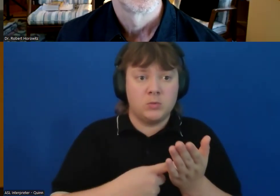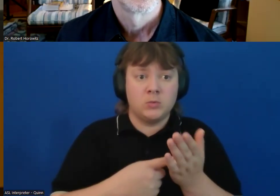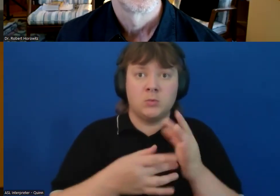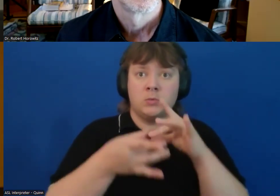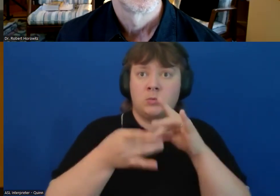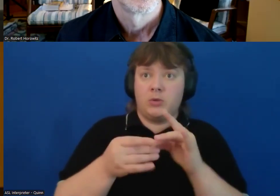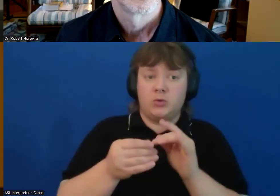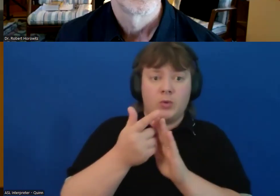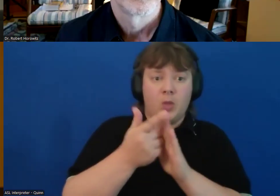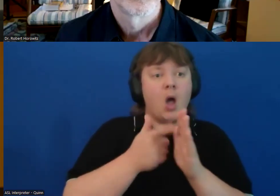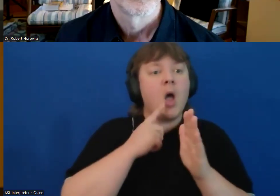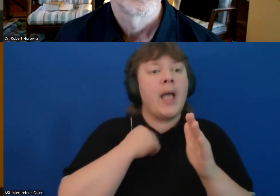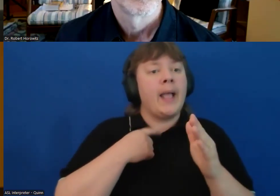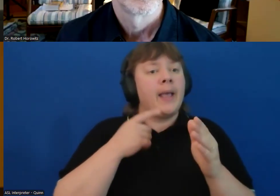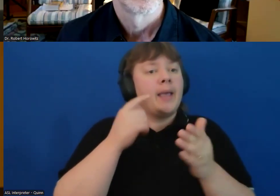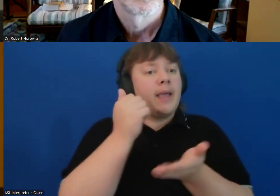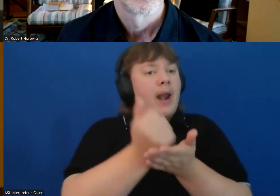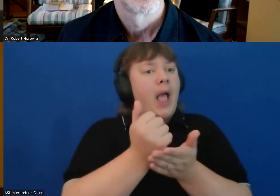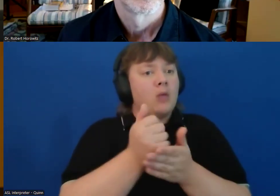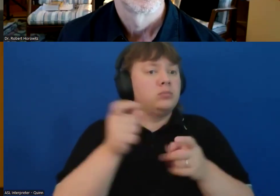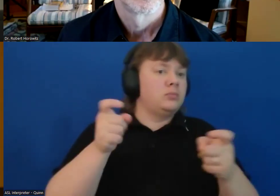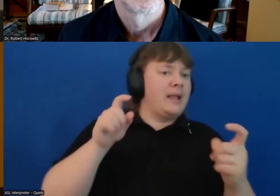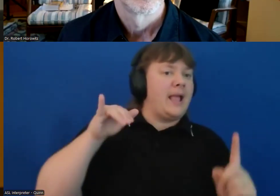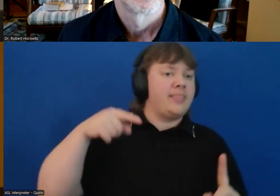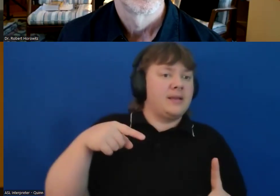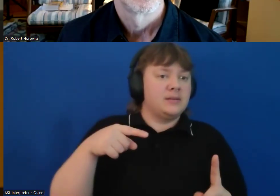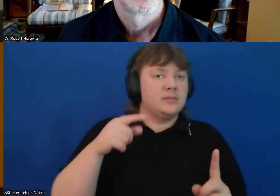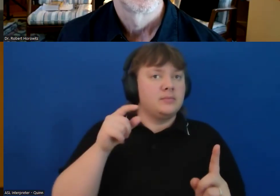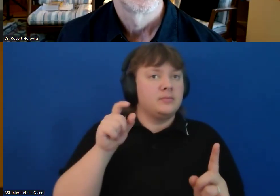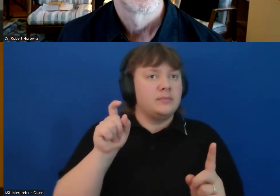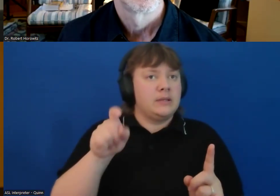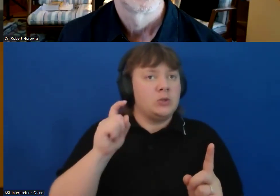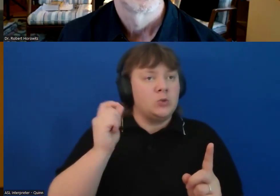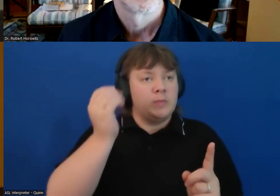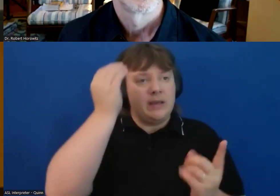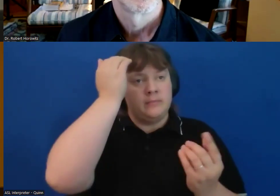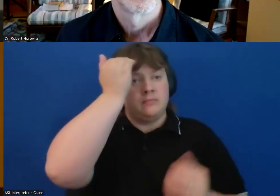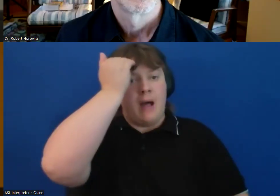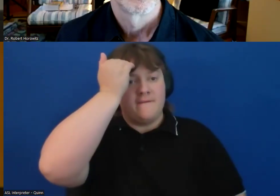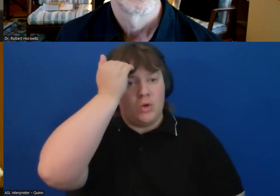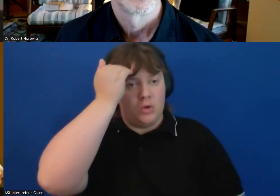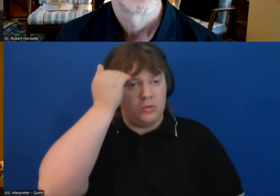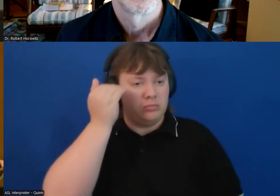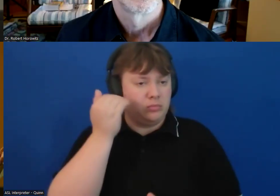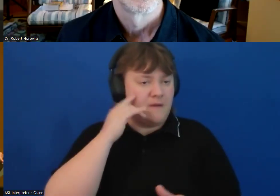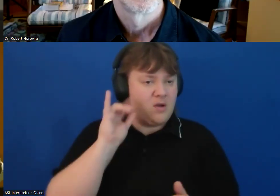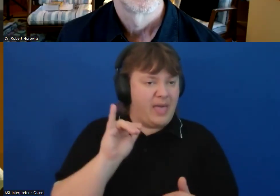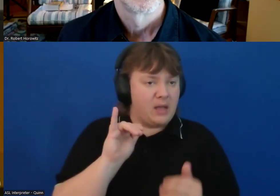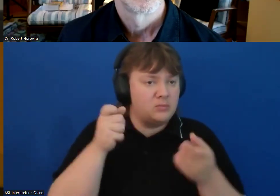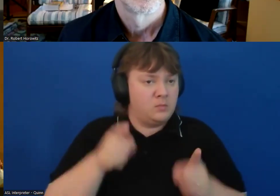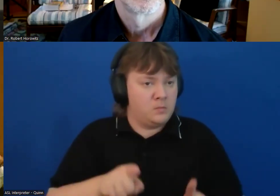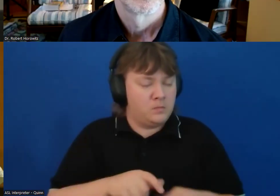this but I think we need to be mindful of it of these things for it to do so. The idea of